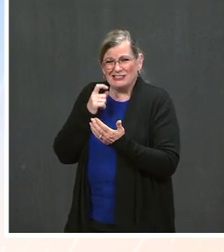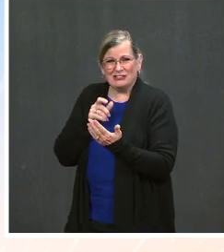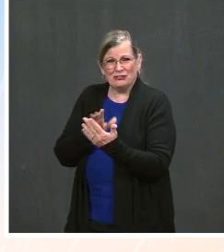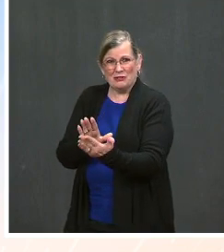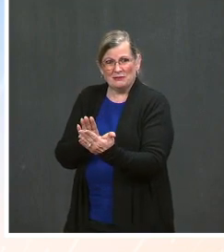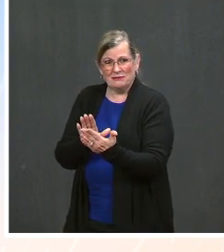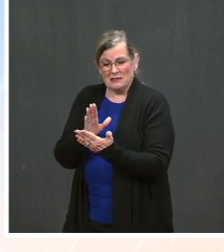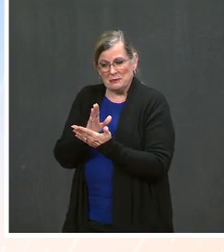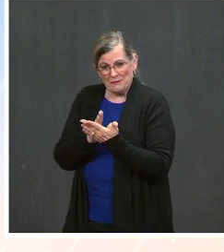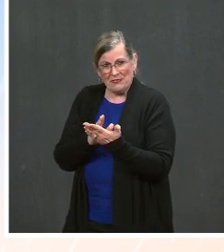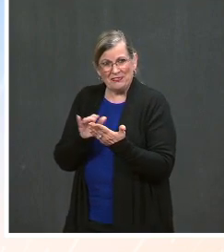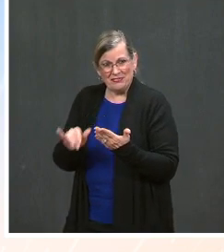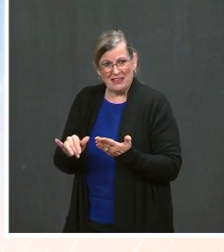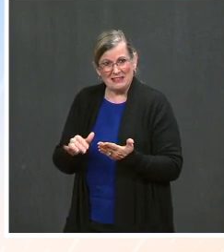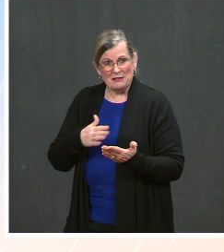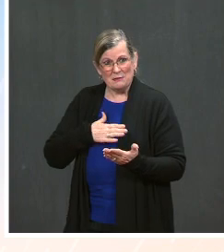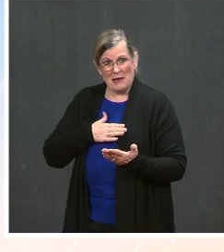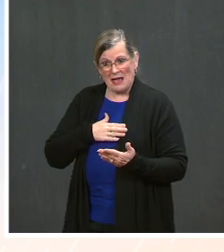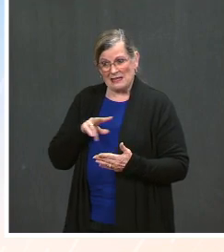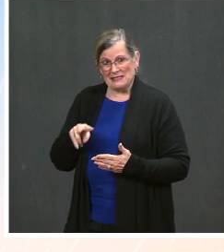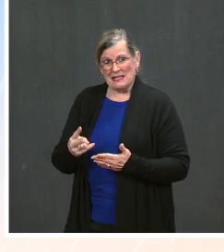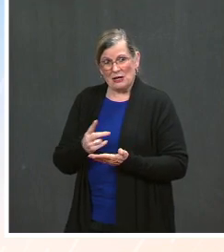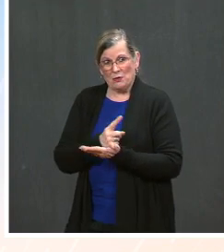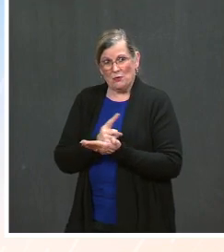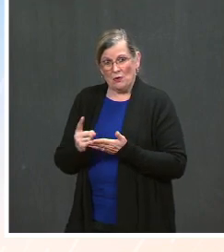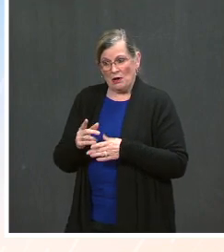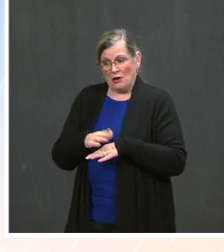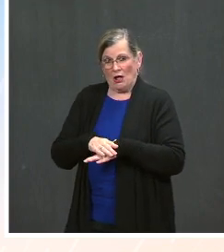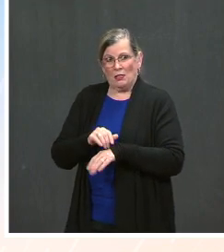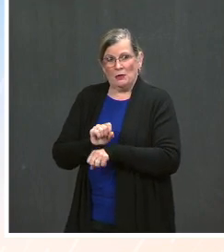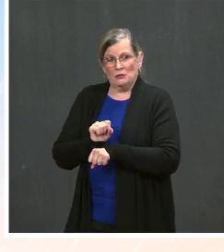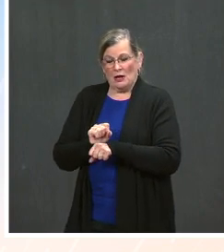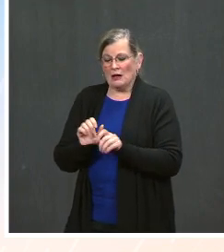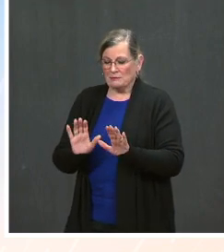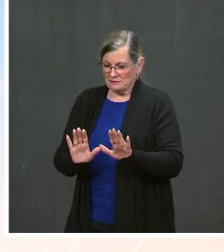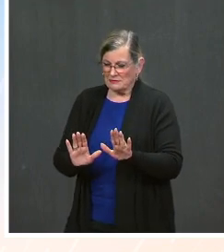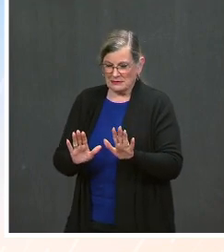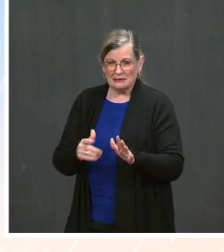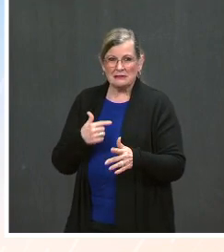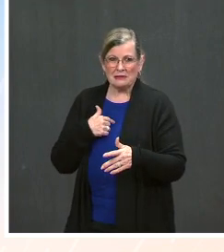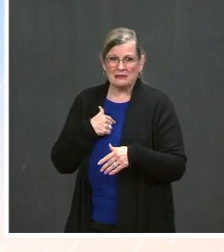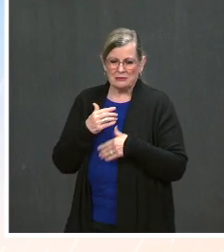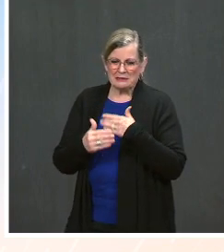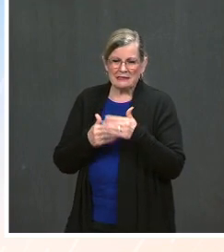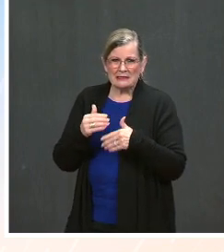I've had some conversations with our workforce development folks to think about how can we make some targeted investments in some places.